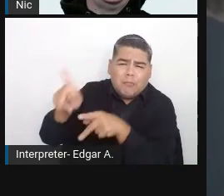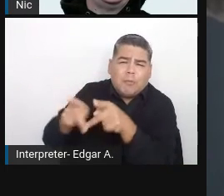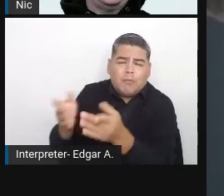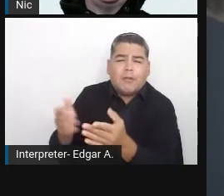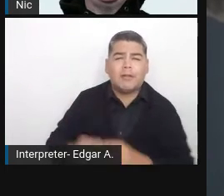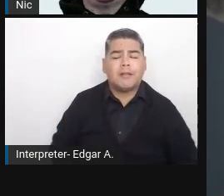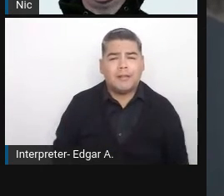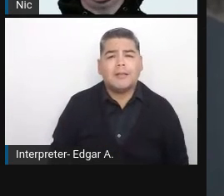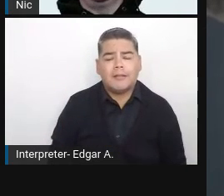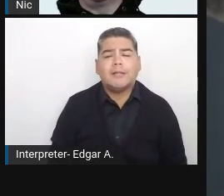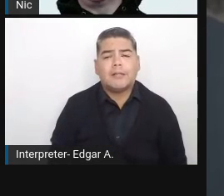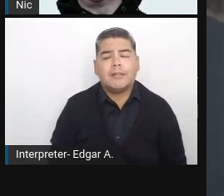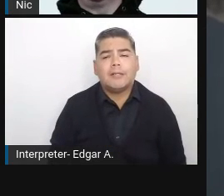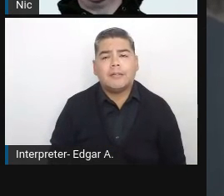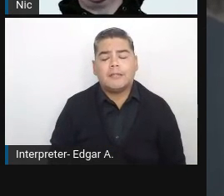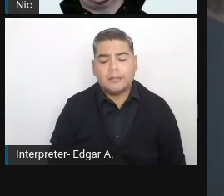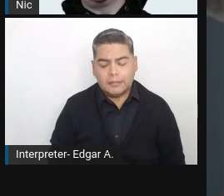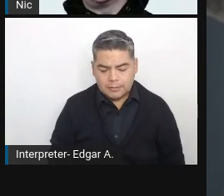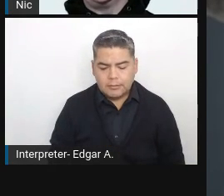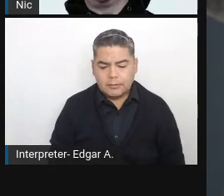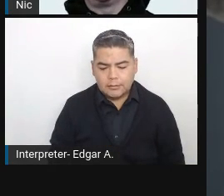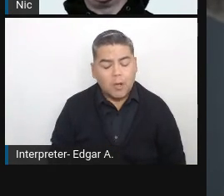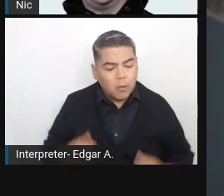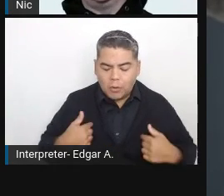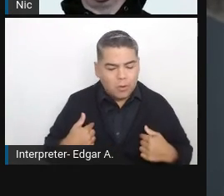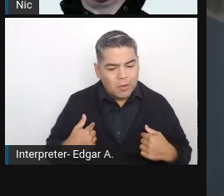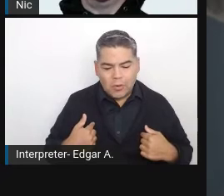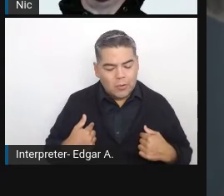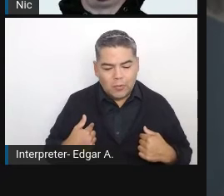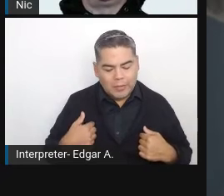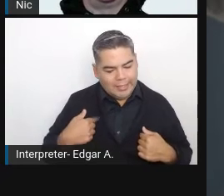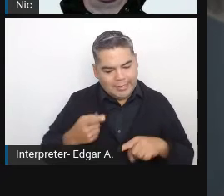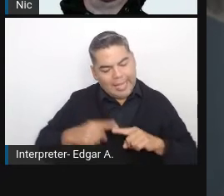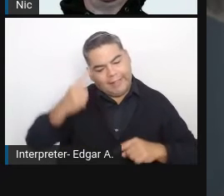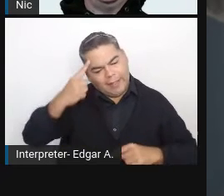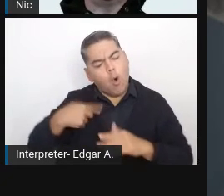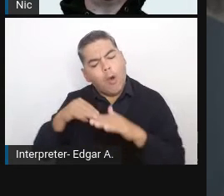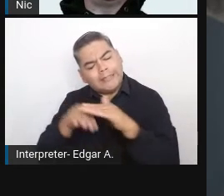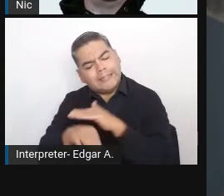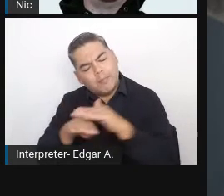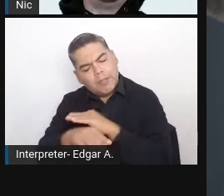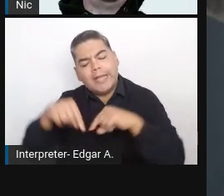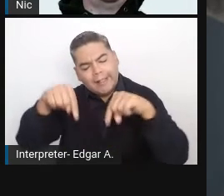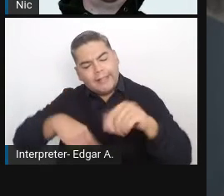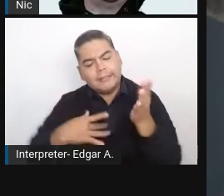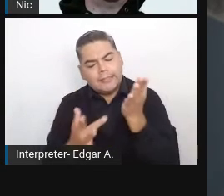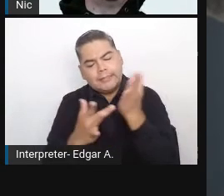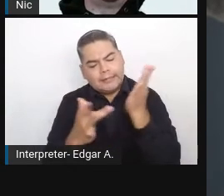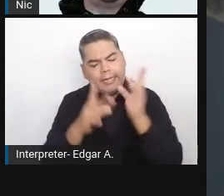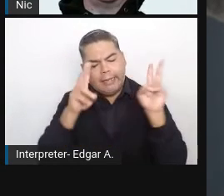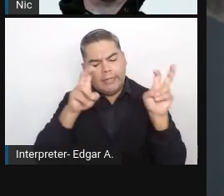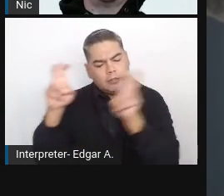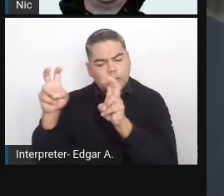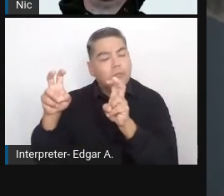We can't keep thinking of accessibility as a tech issue. The tech is the tool no more no less.